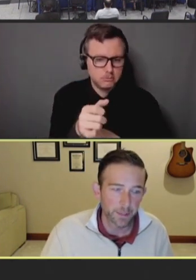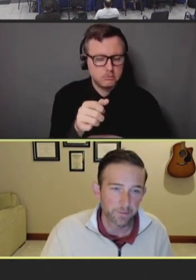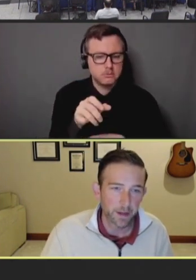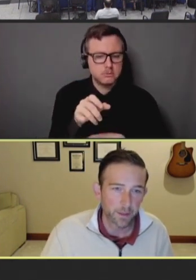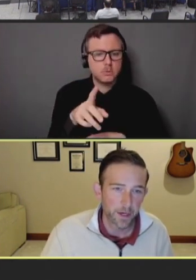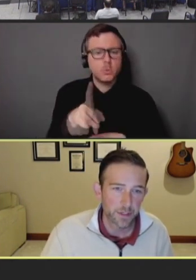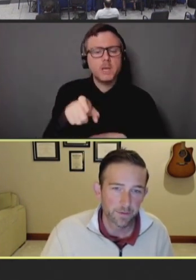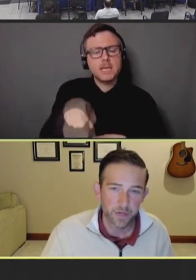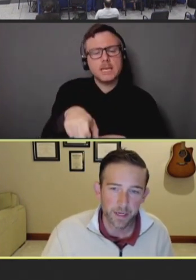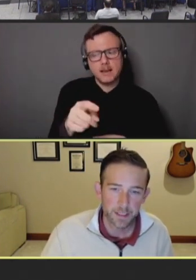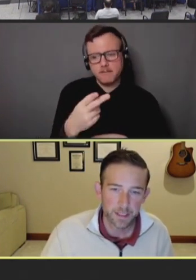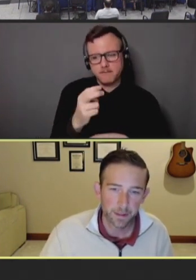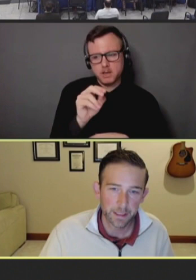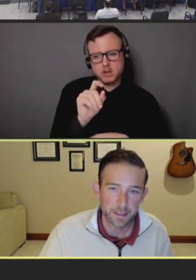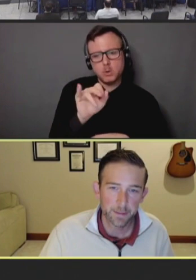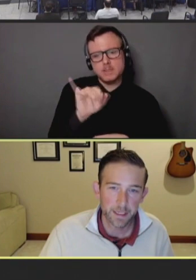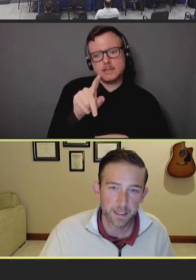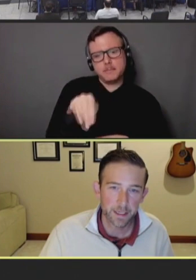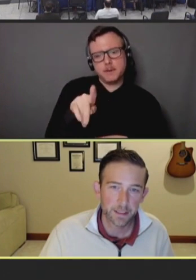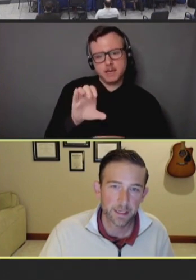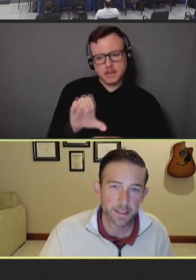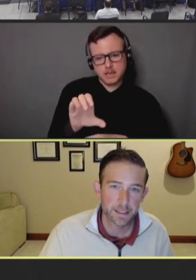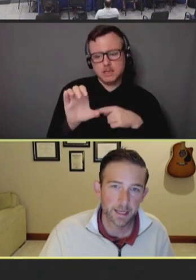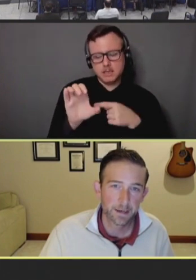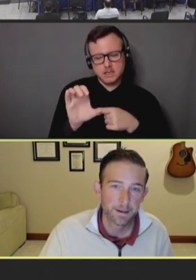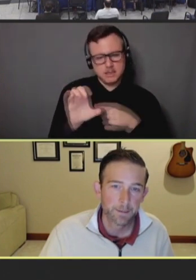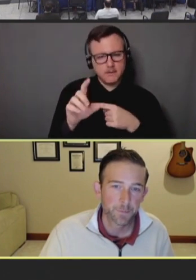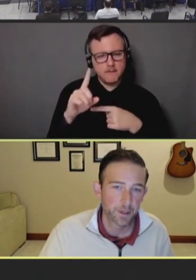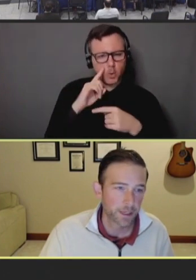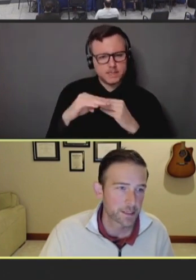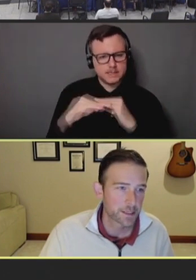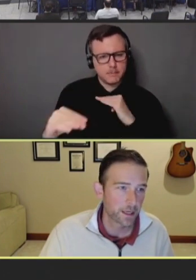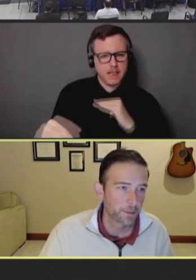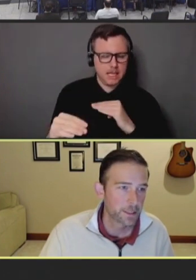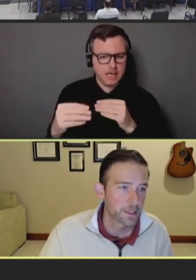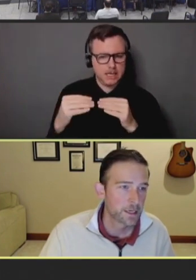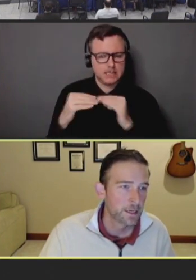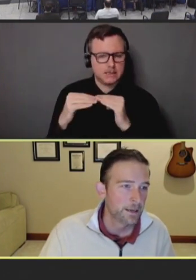evaluation of genetic stability to be conducted instead. Next slide, please.